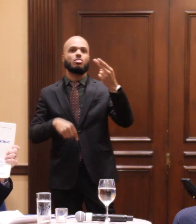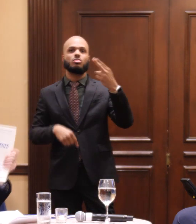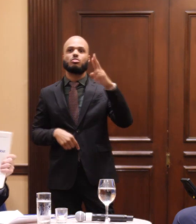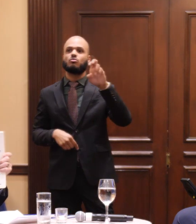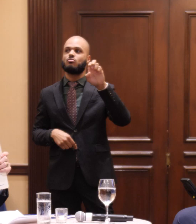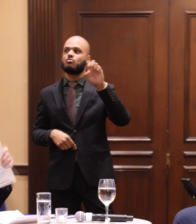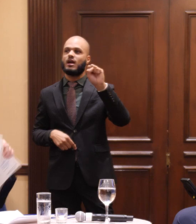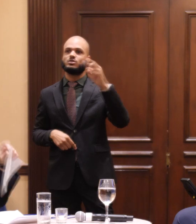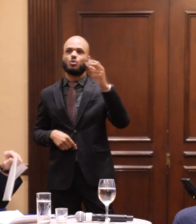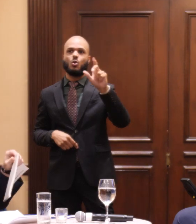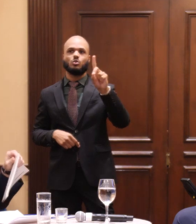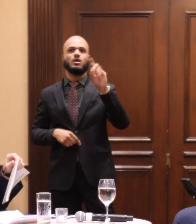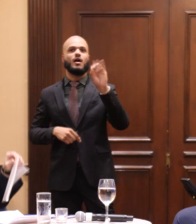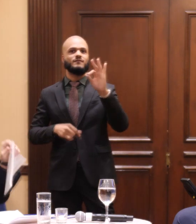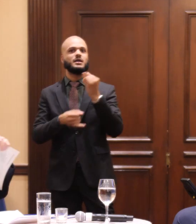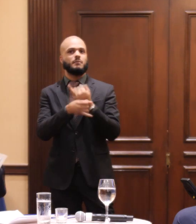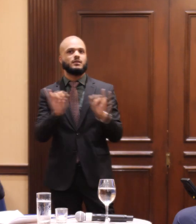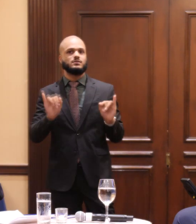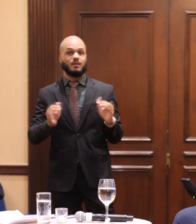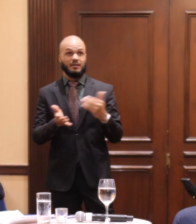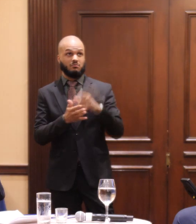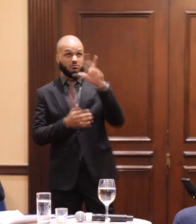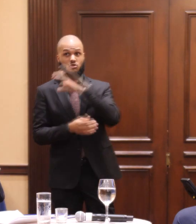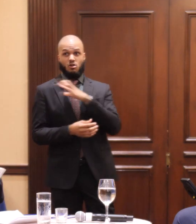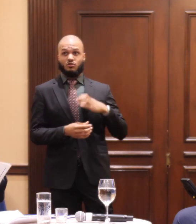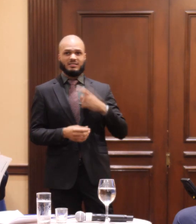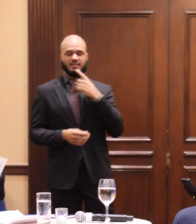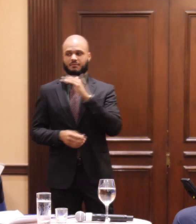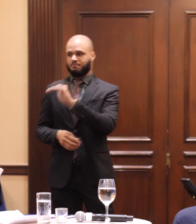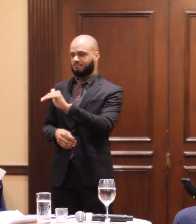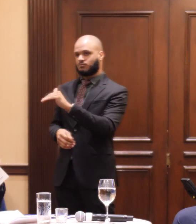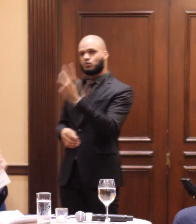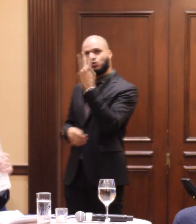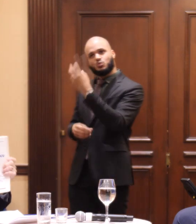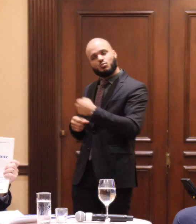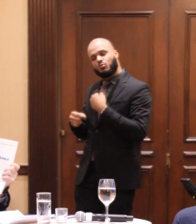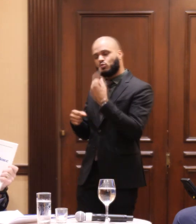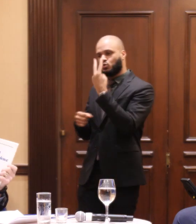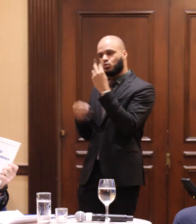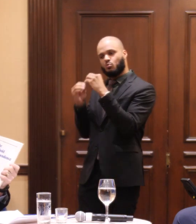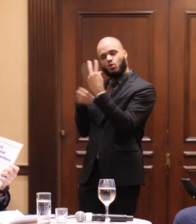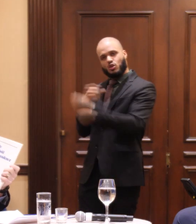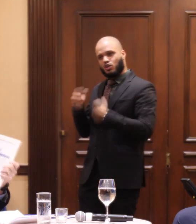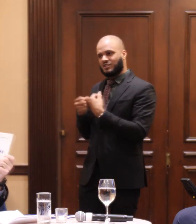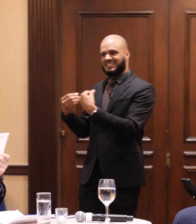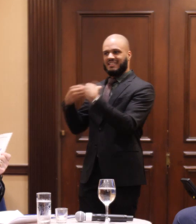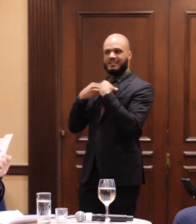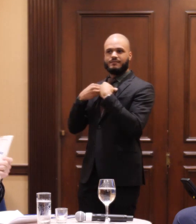and Congress had once again said two more years give us another report so we set